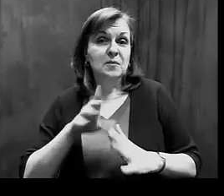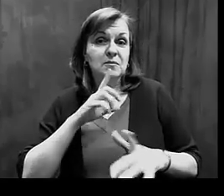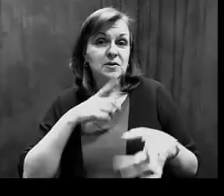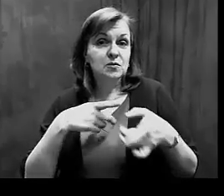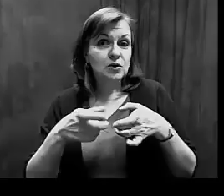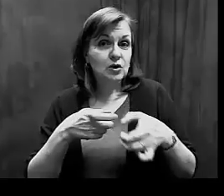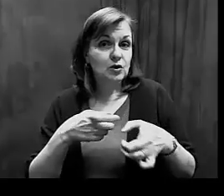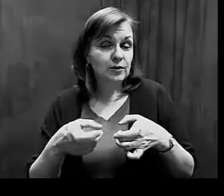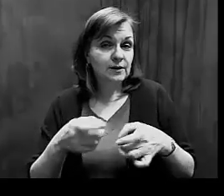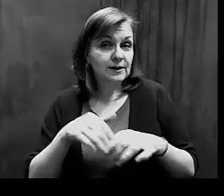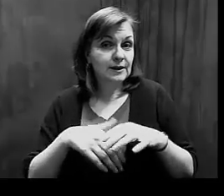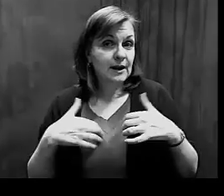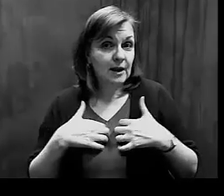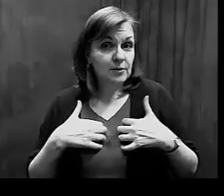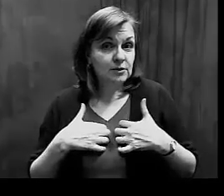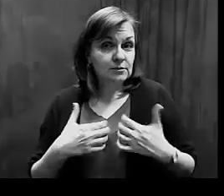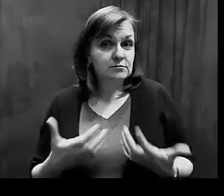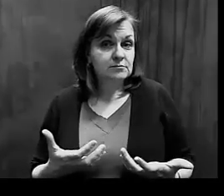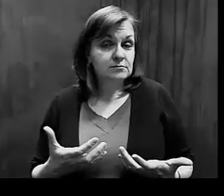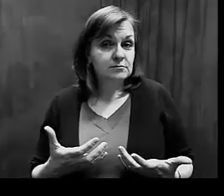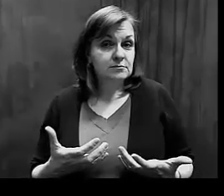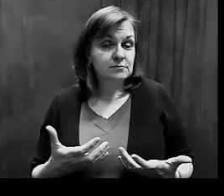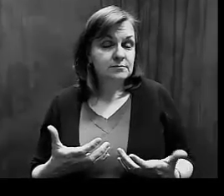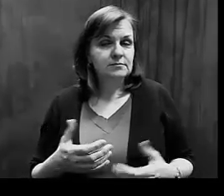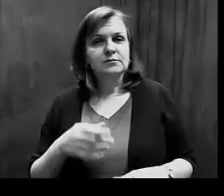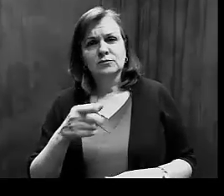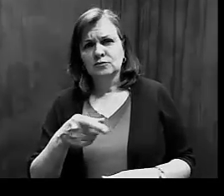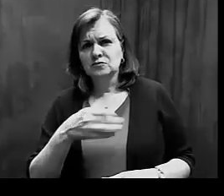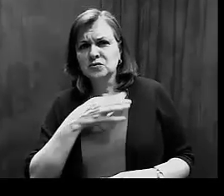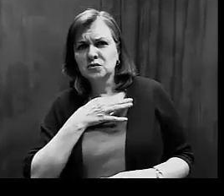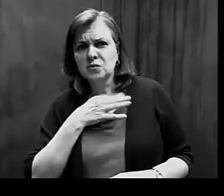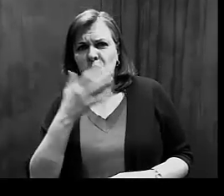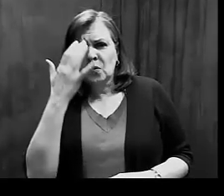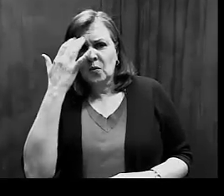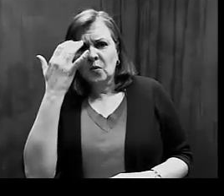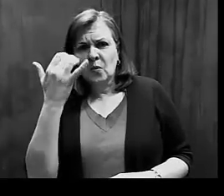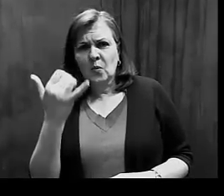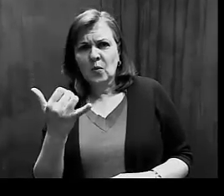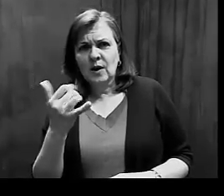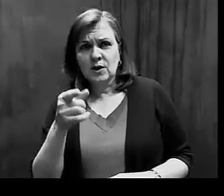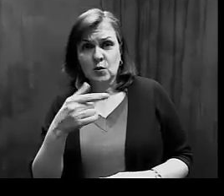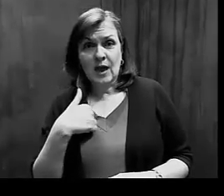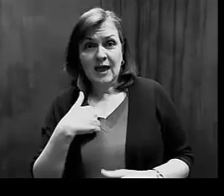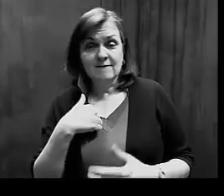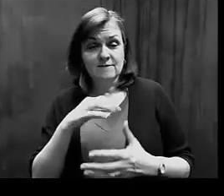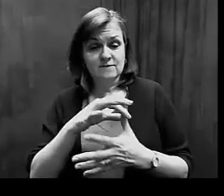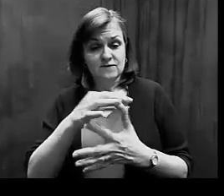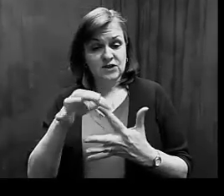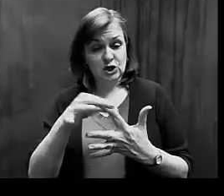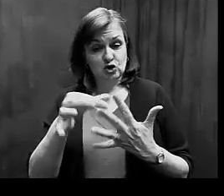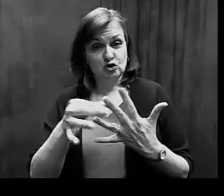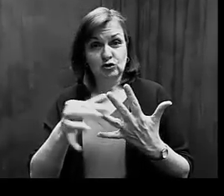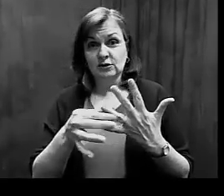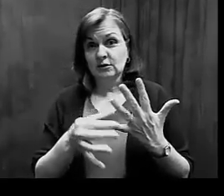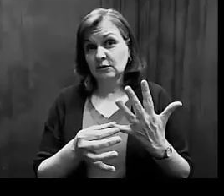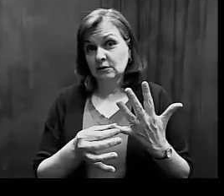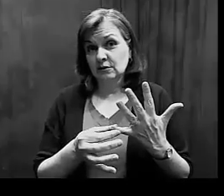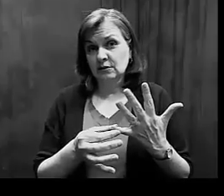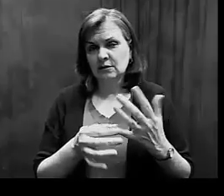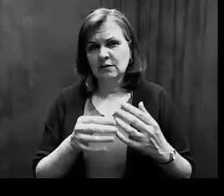of development occurs in the have you ever wondered why you have fingers